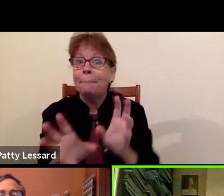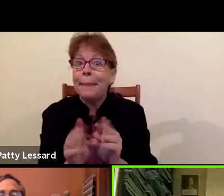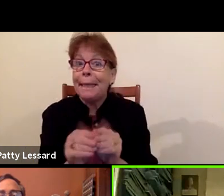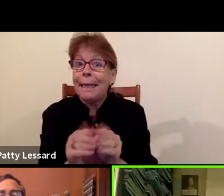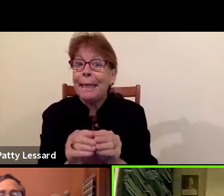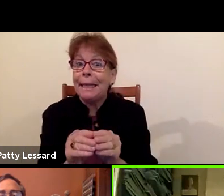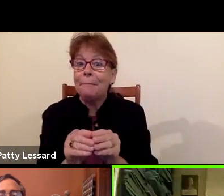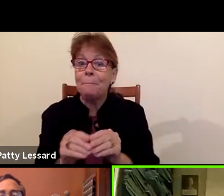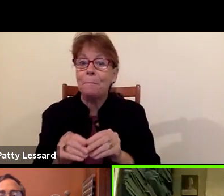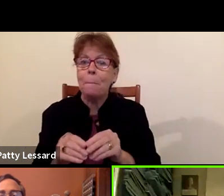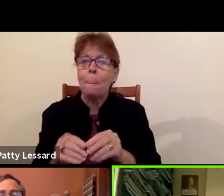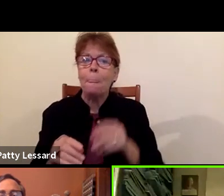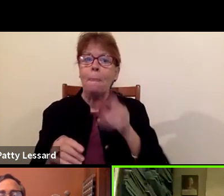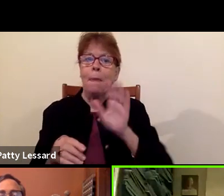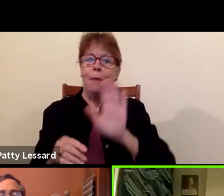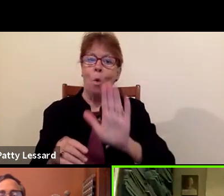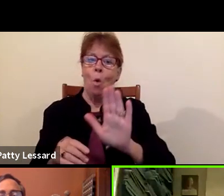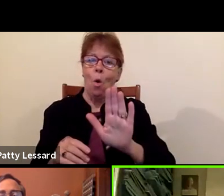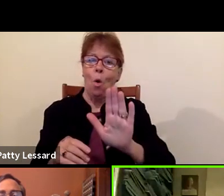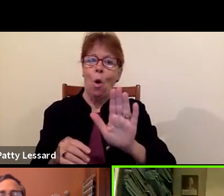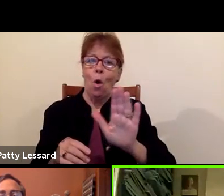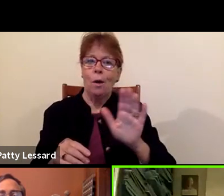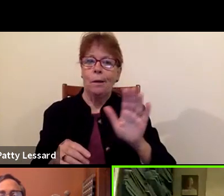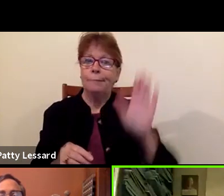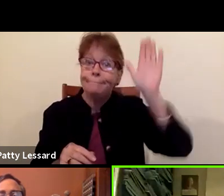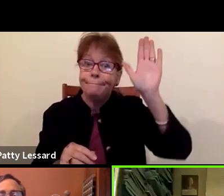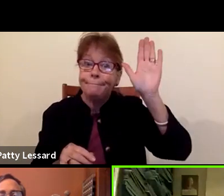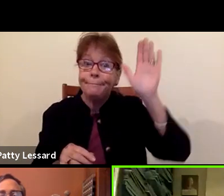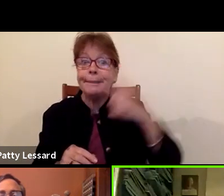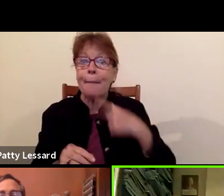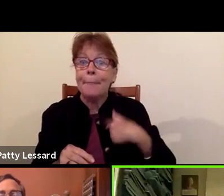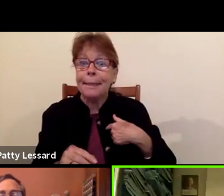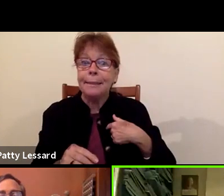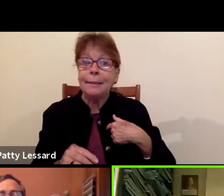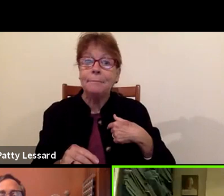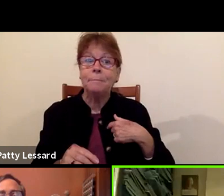I'm kind of interested in knowing how many of you here are